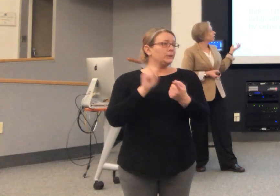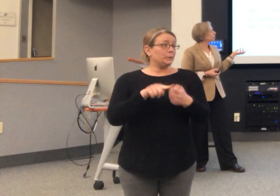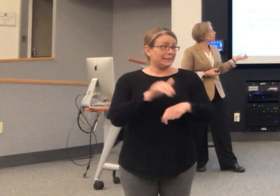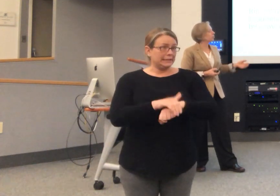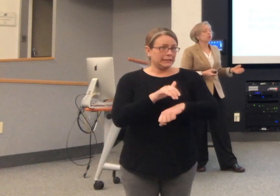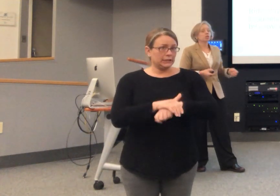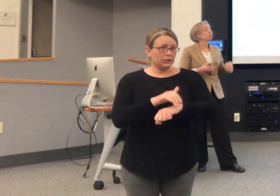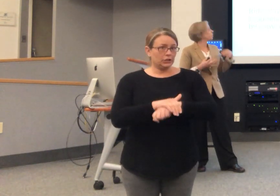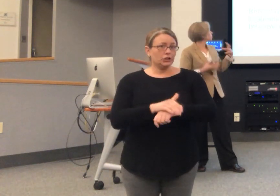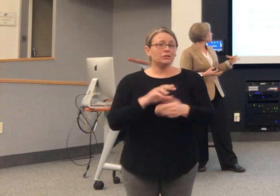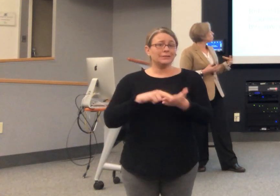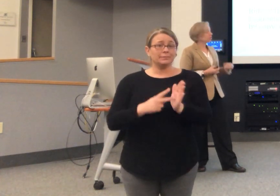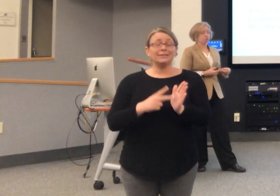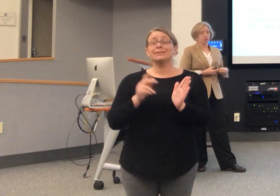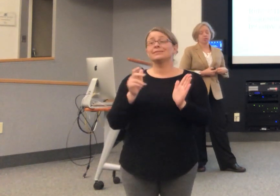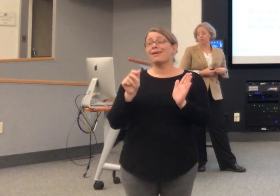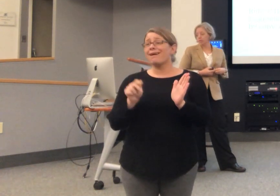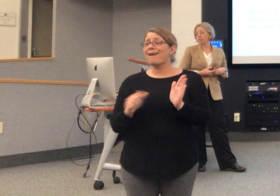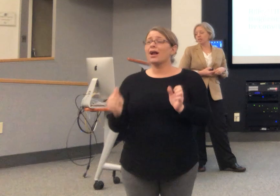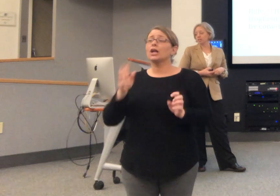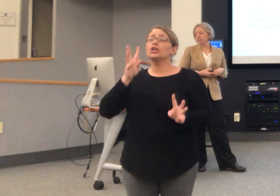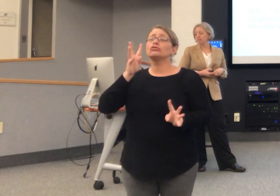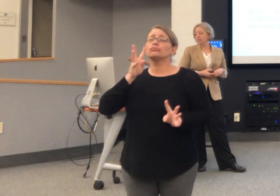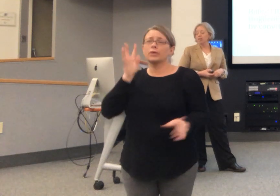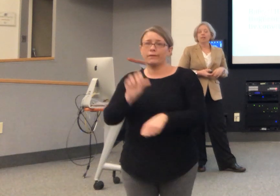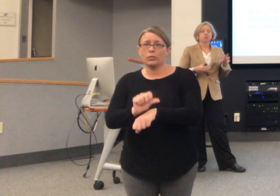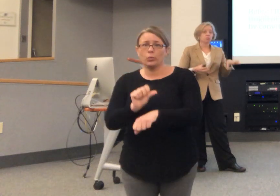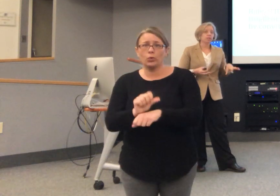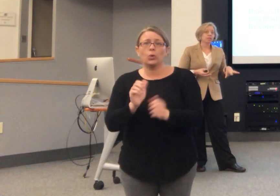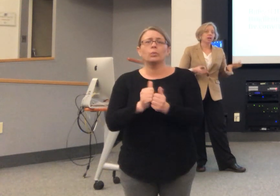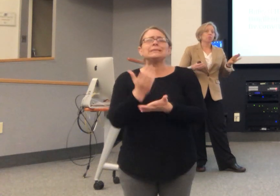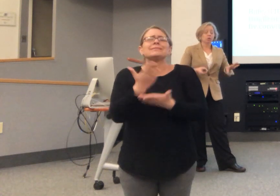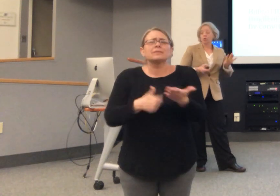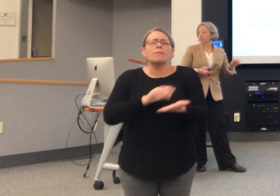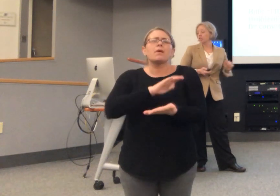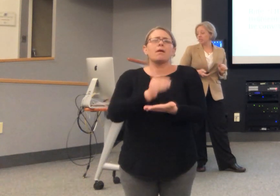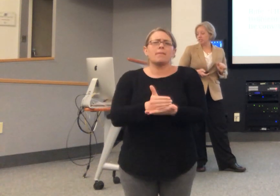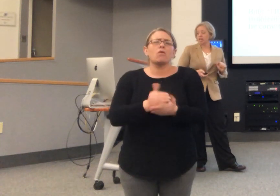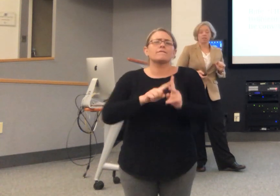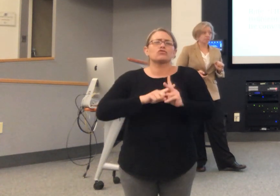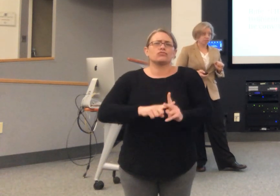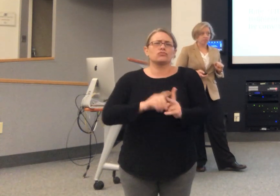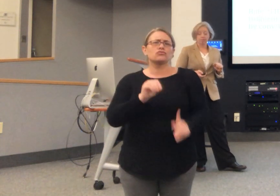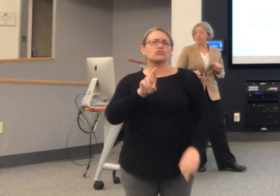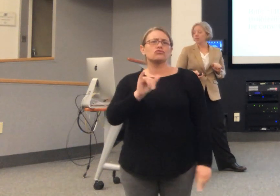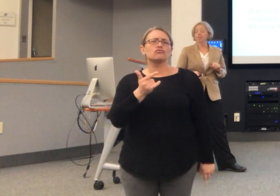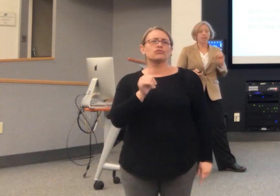any creative work with some degree of originality, and it's written down, recorded, or digitized,